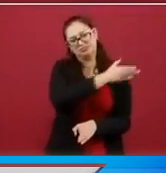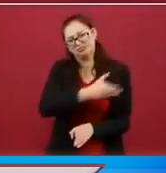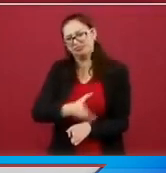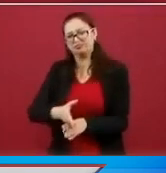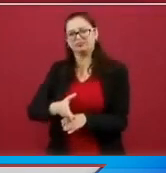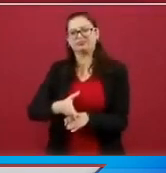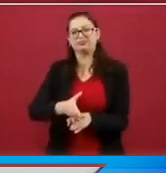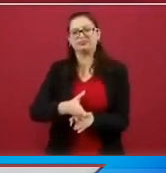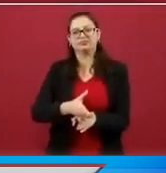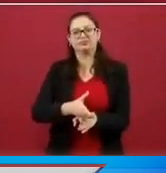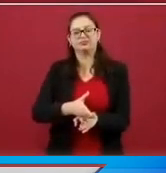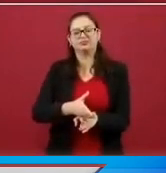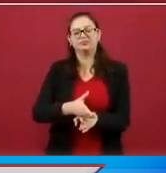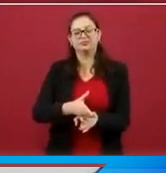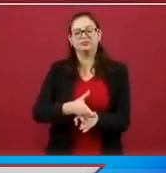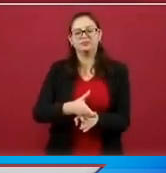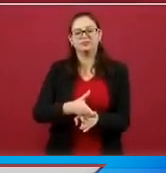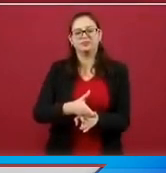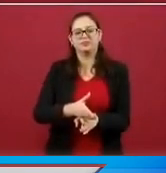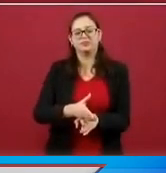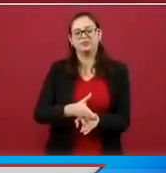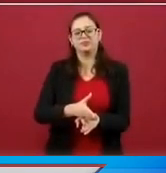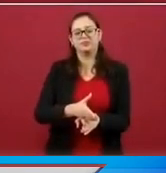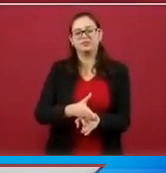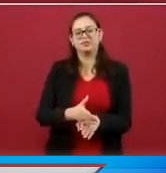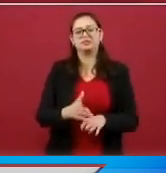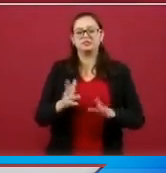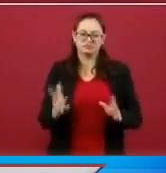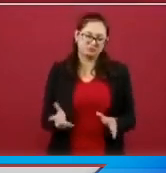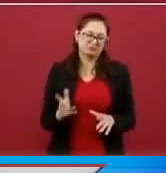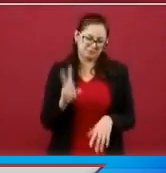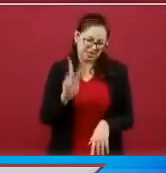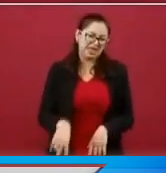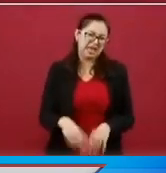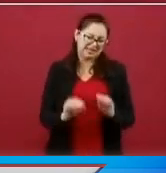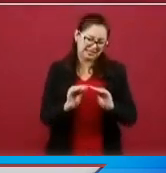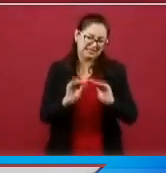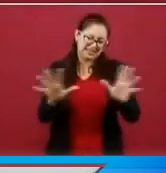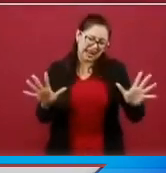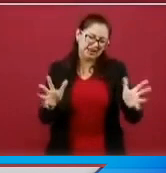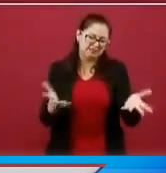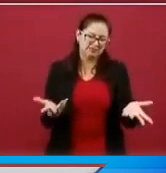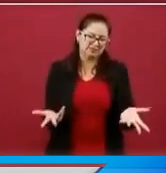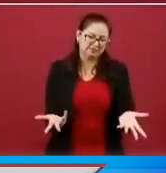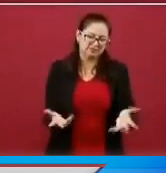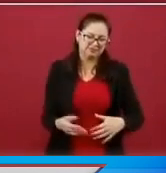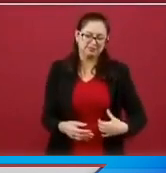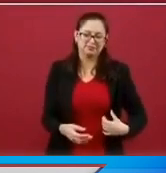the Zedillo convert private debt in public debt with Fobaproa, which translates into 2 billion pesos in capital and interest